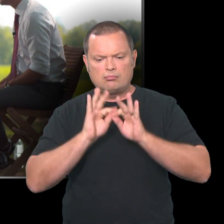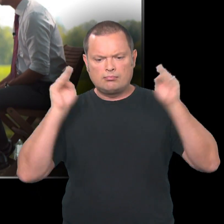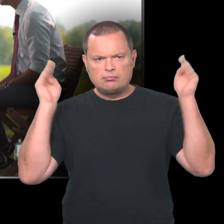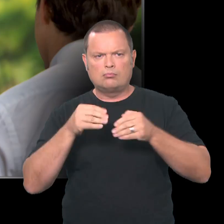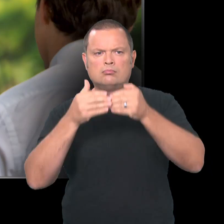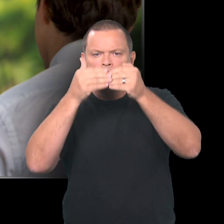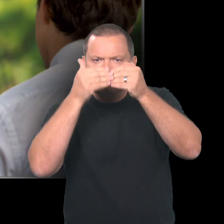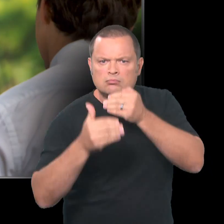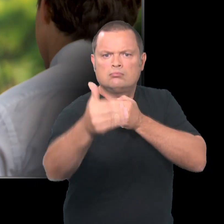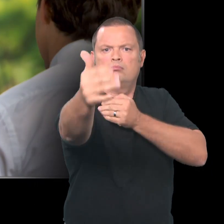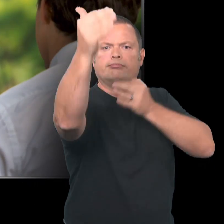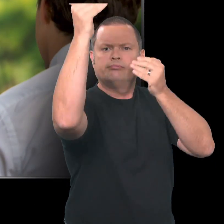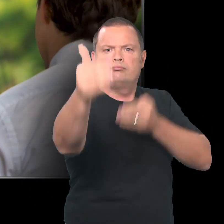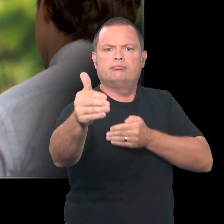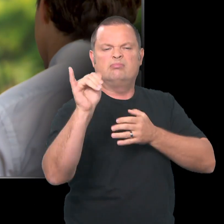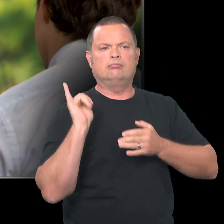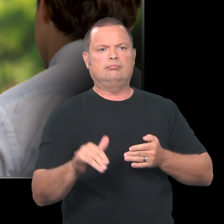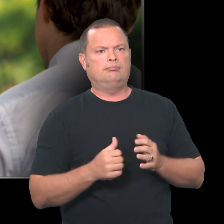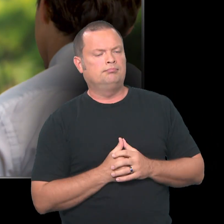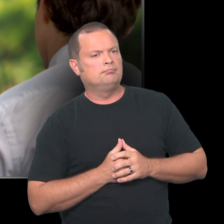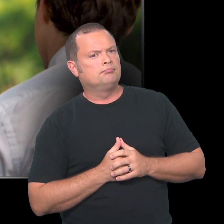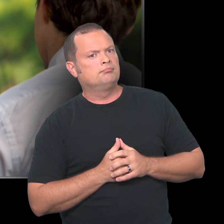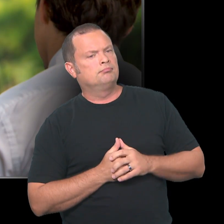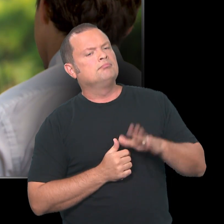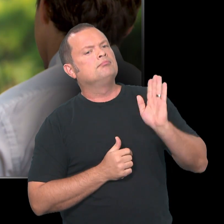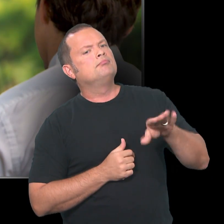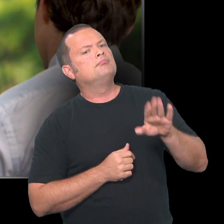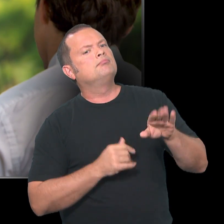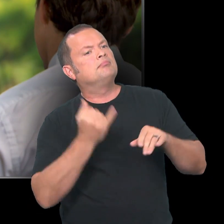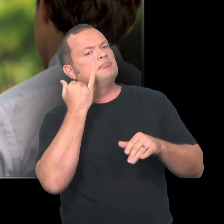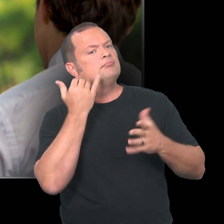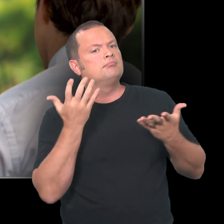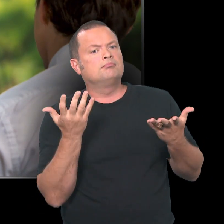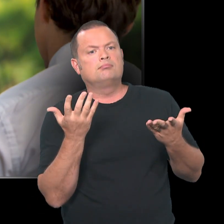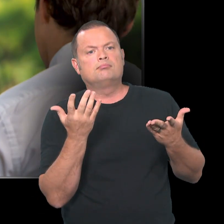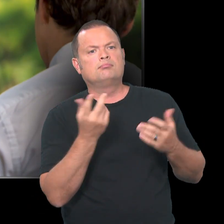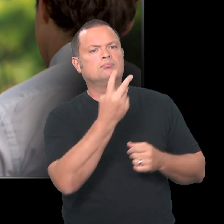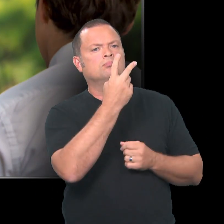and not the electoral interests of the immediate. If there is going to be change,